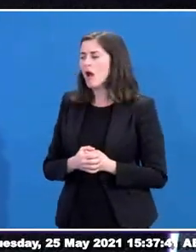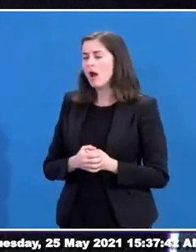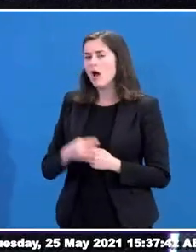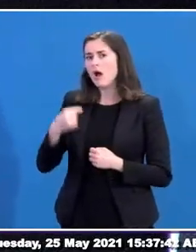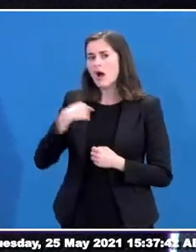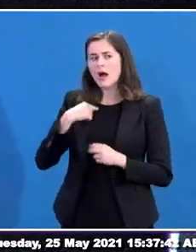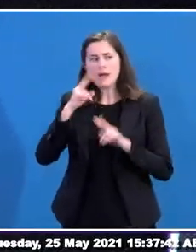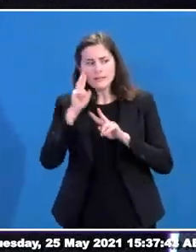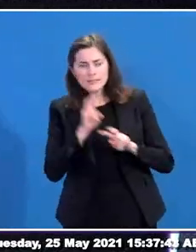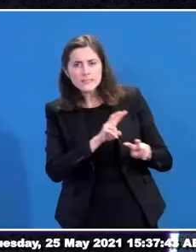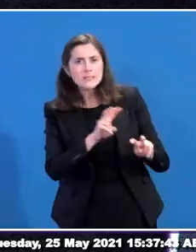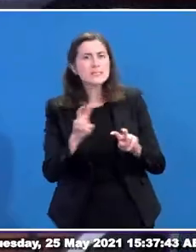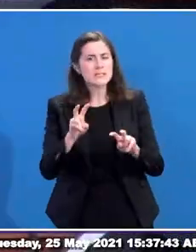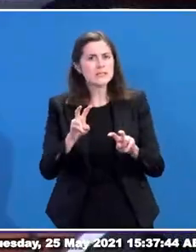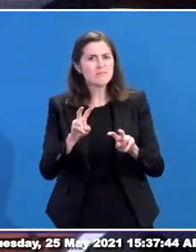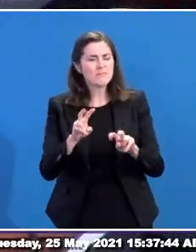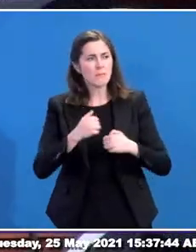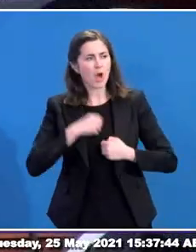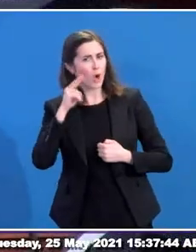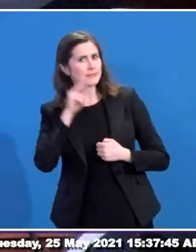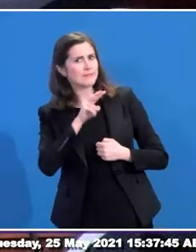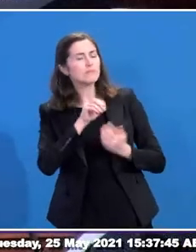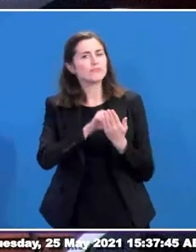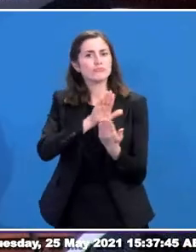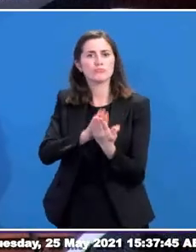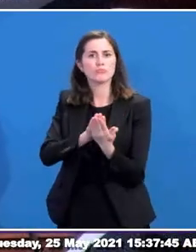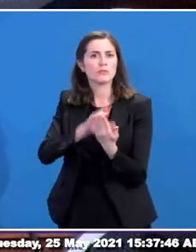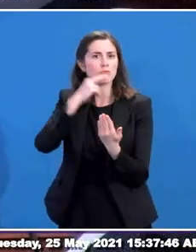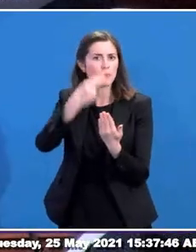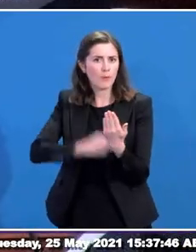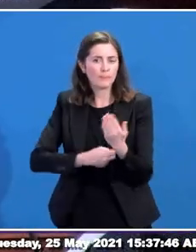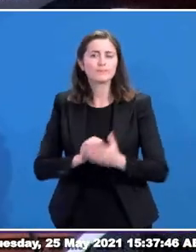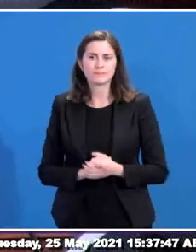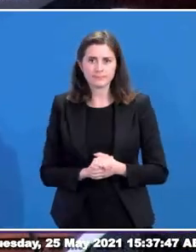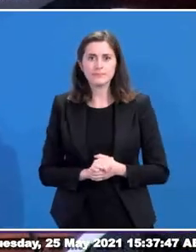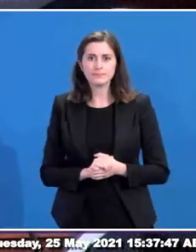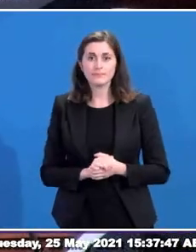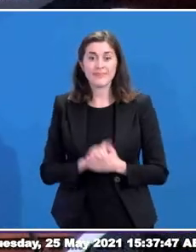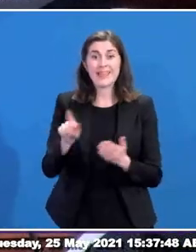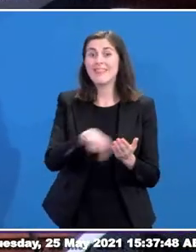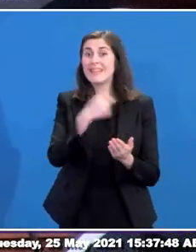Okay. The next report, Commissioners, you will find at tab 141.